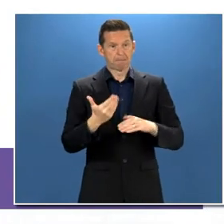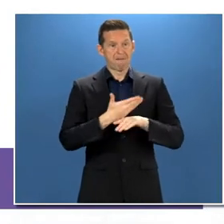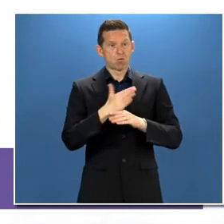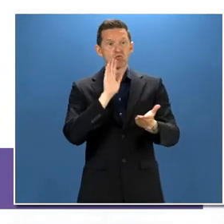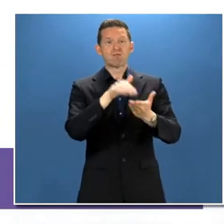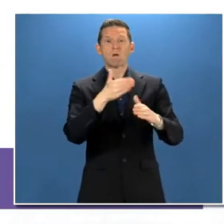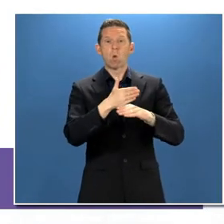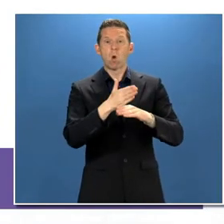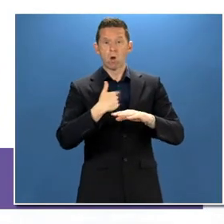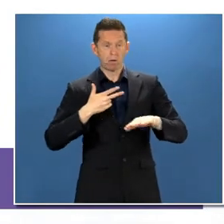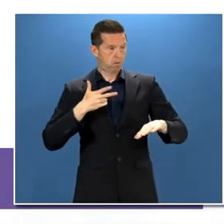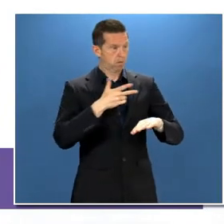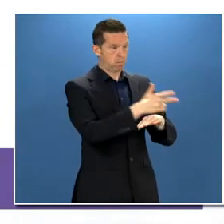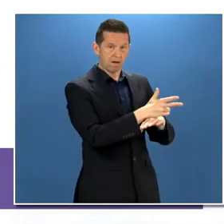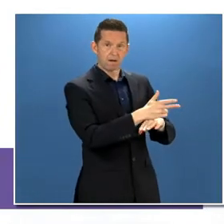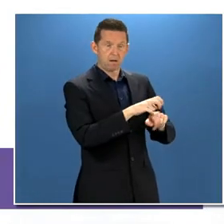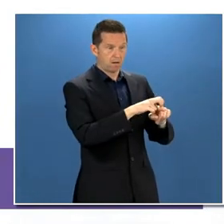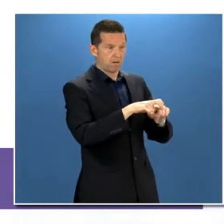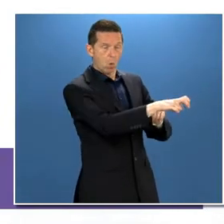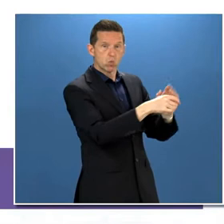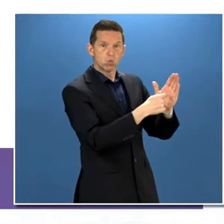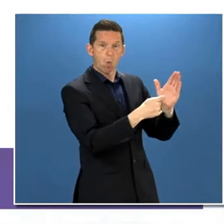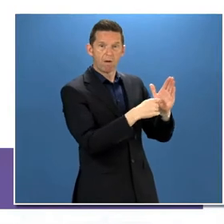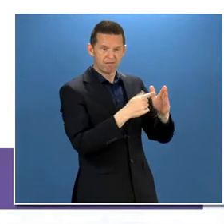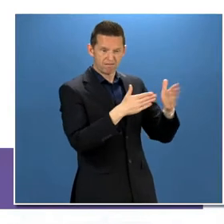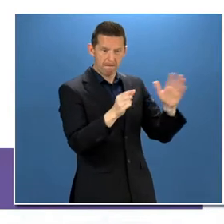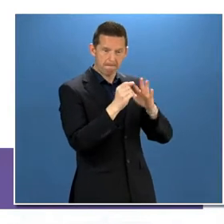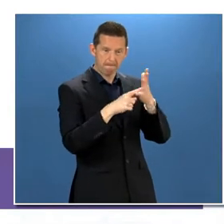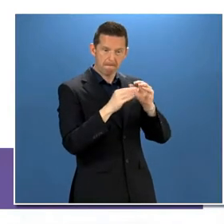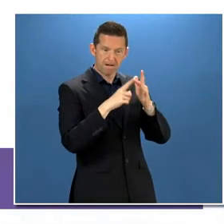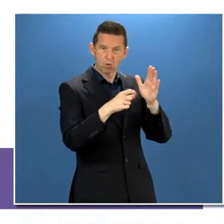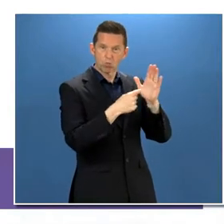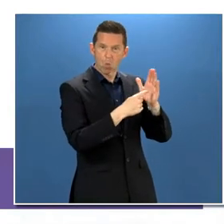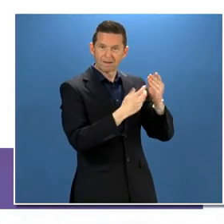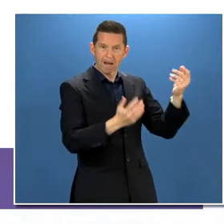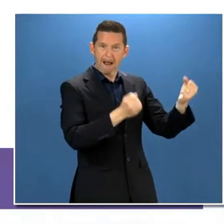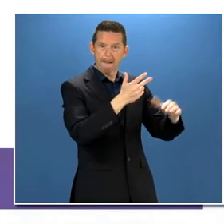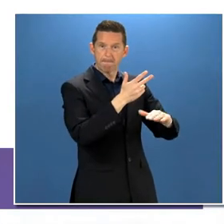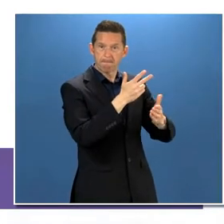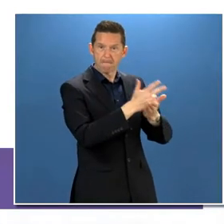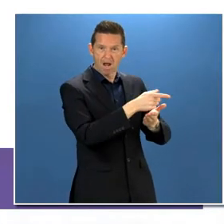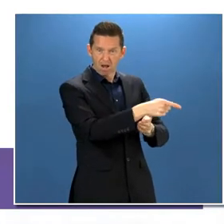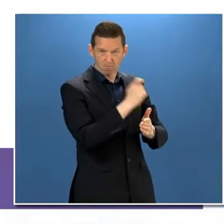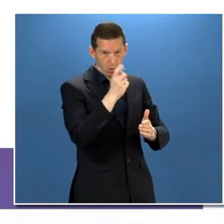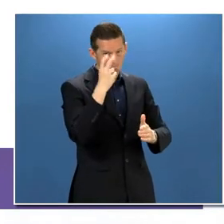Now this is 20 --- not quite 20 years ago, but nearly 20 years ago.